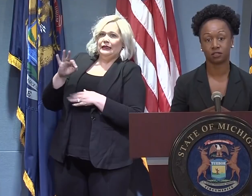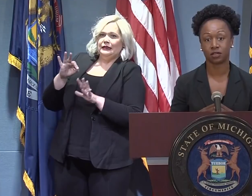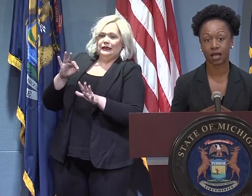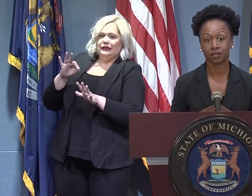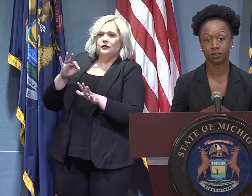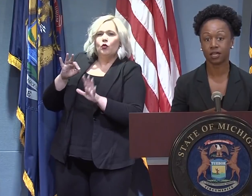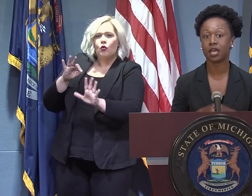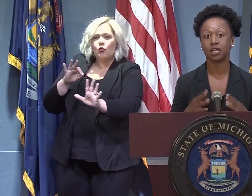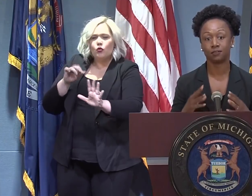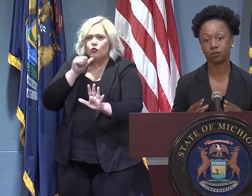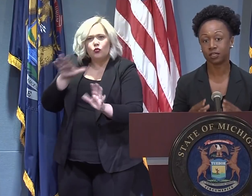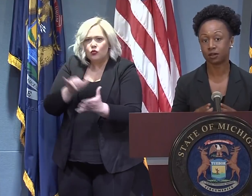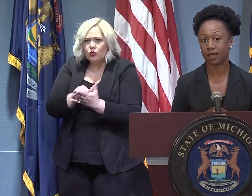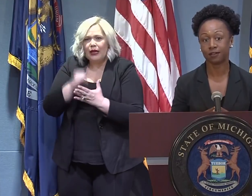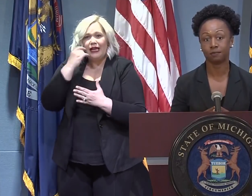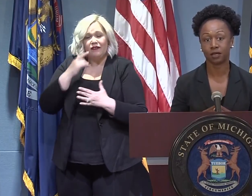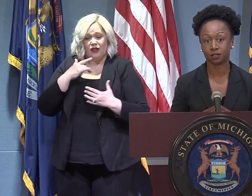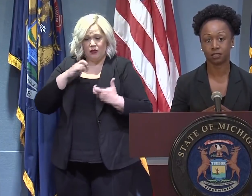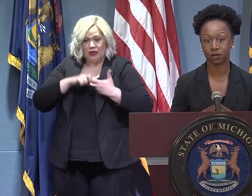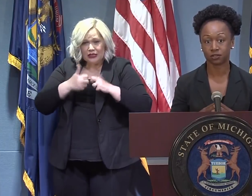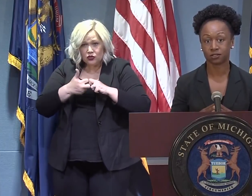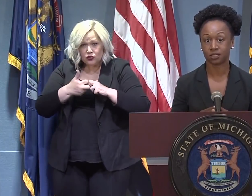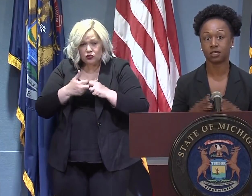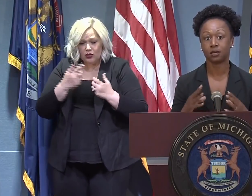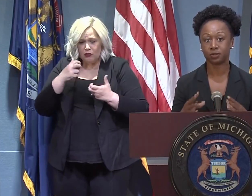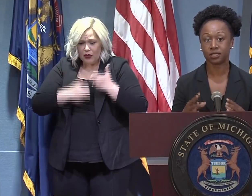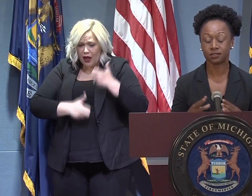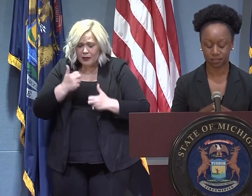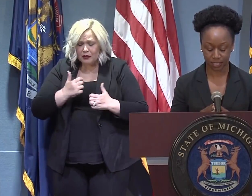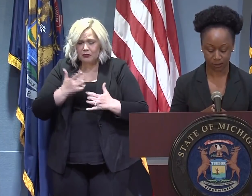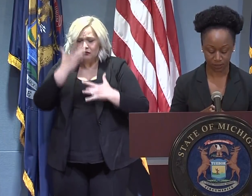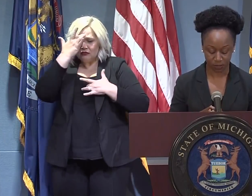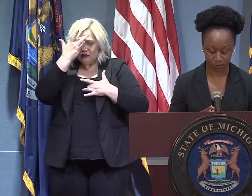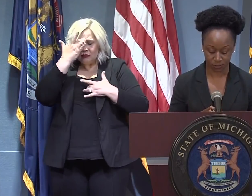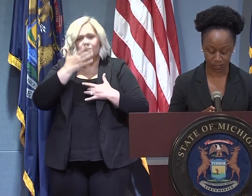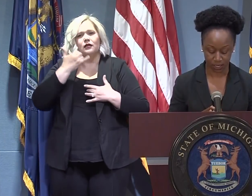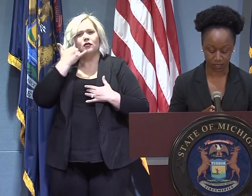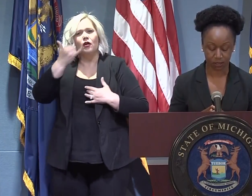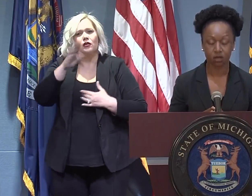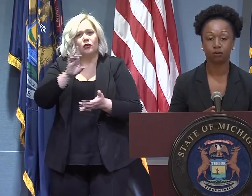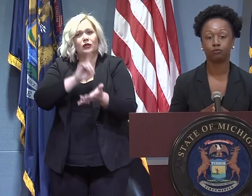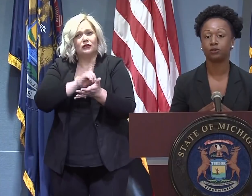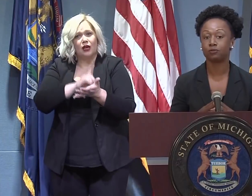MEDICAL CARE. IF YOU ARE HAVING THESE TYPE OF SYMPTOMS PLEASE TALK TO YOUR